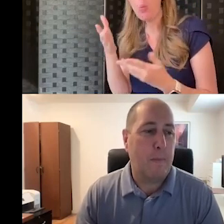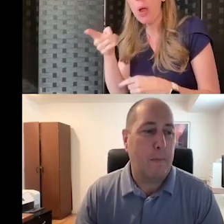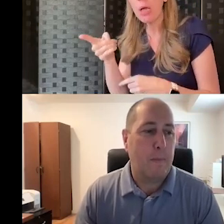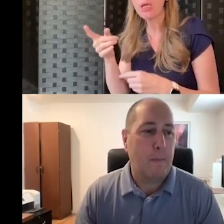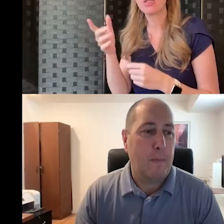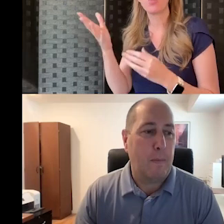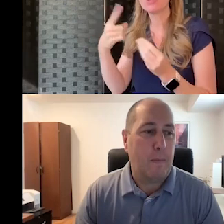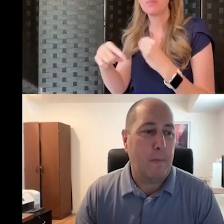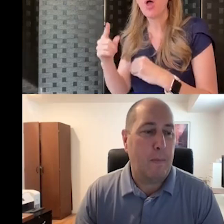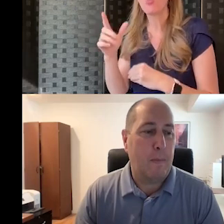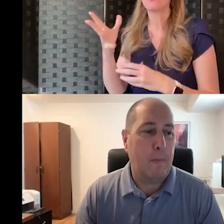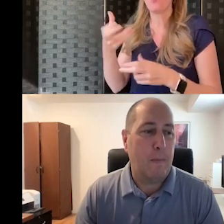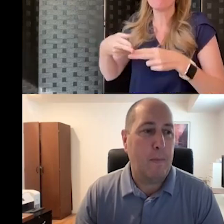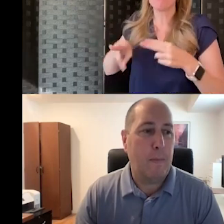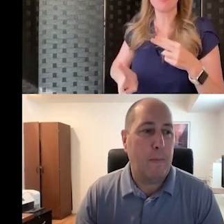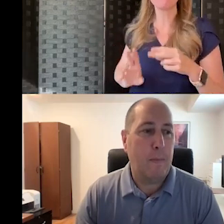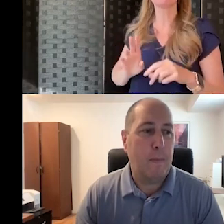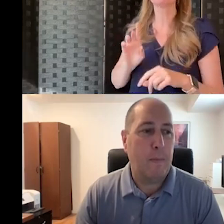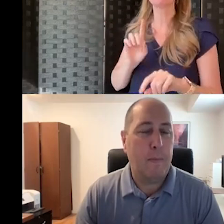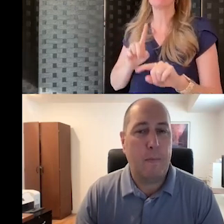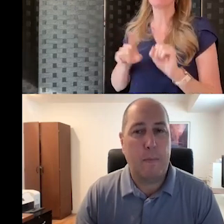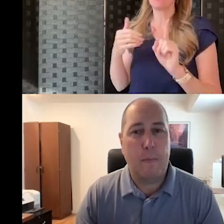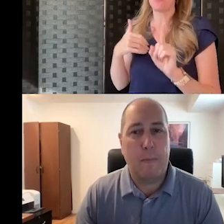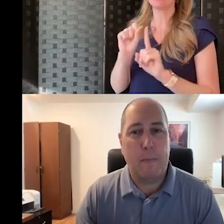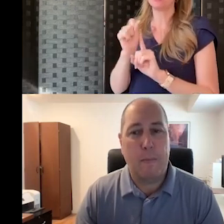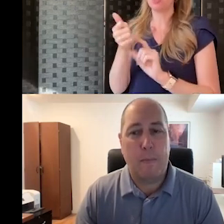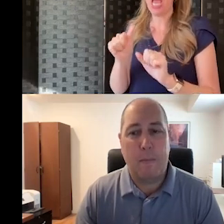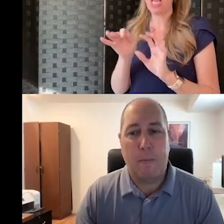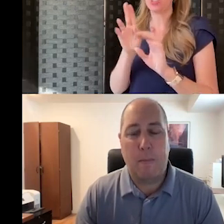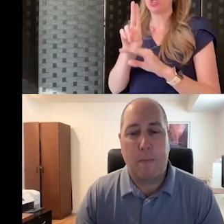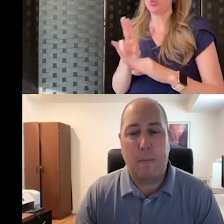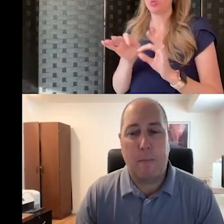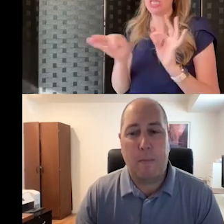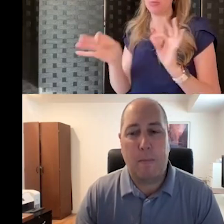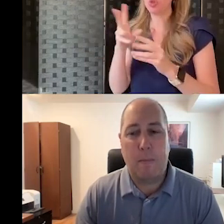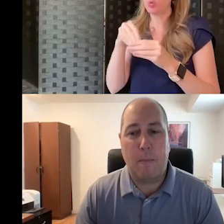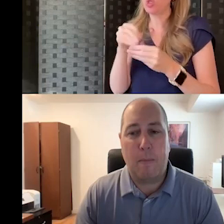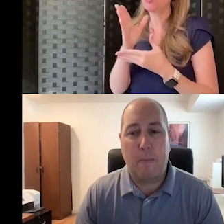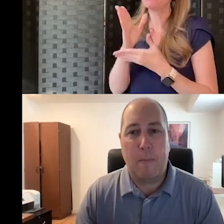to be brief. There are scenarios where you can use the caption element to include some context.